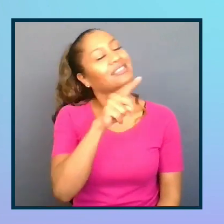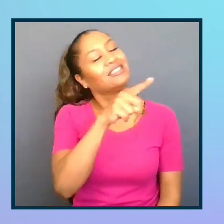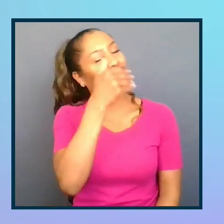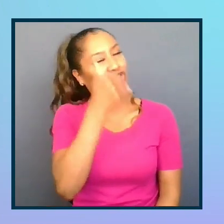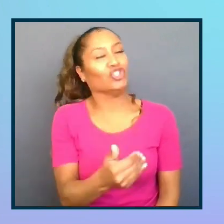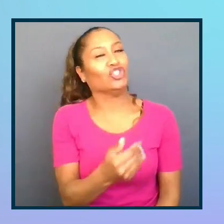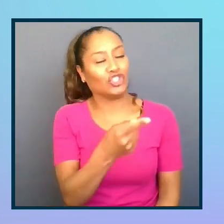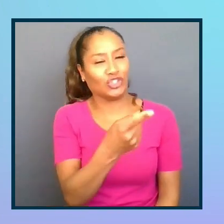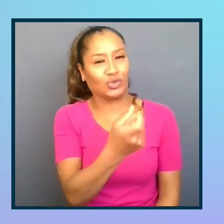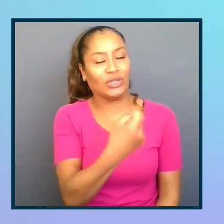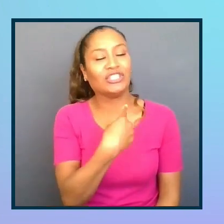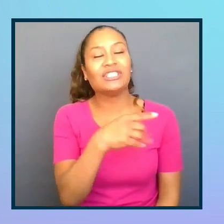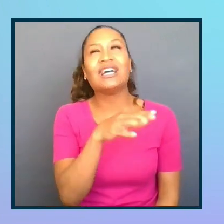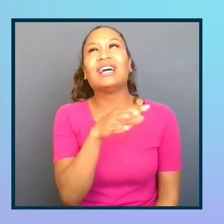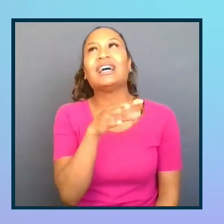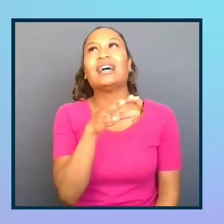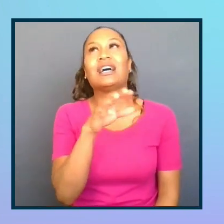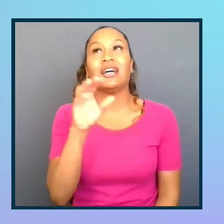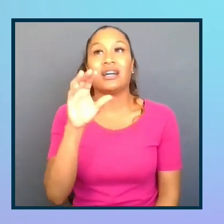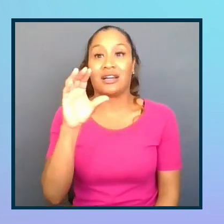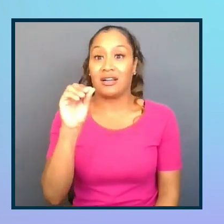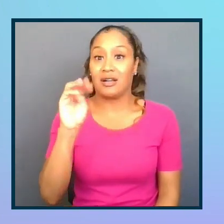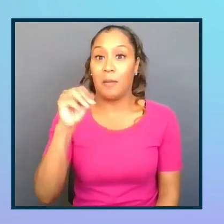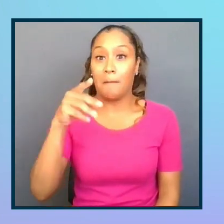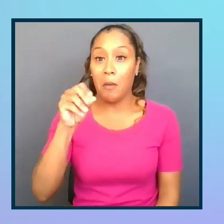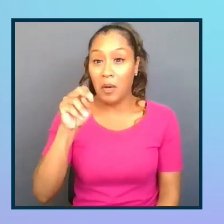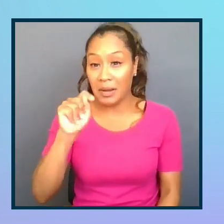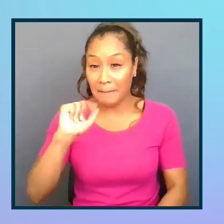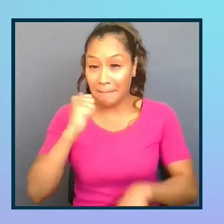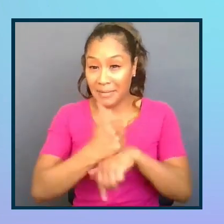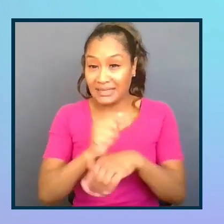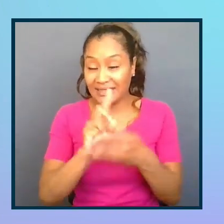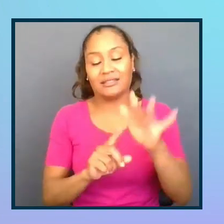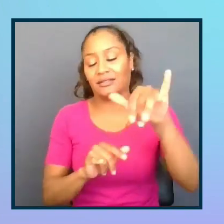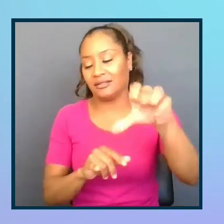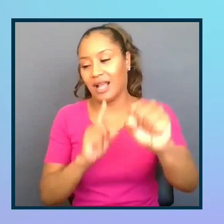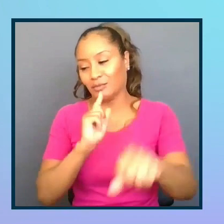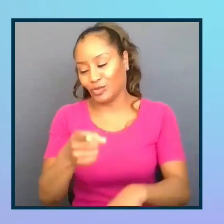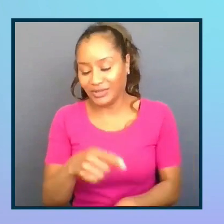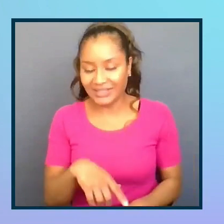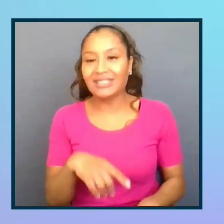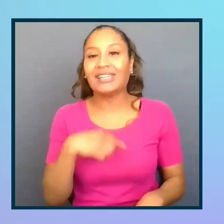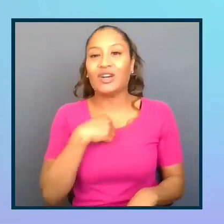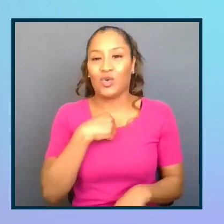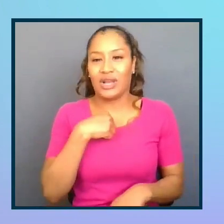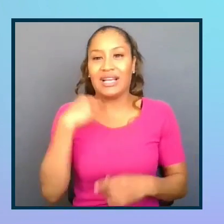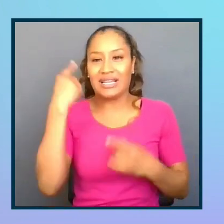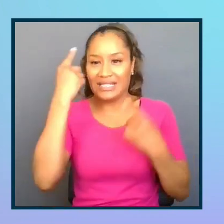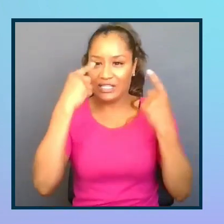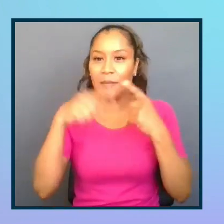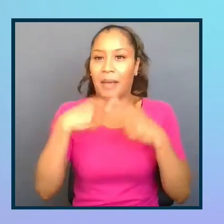We for component-based designs, absolutely, we consider the portrait orientation